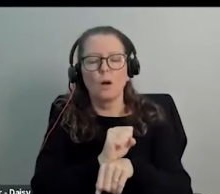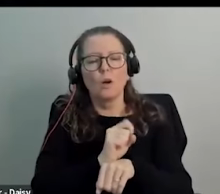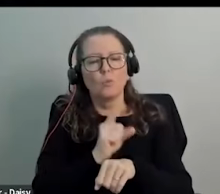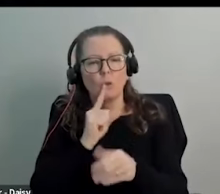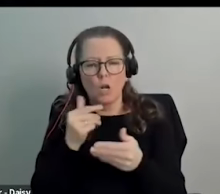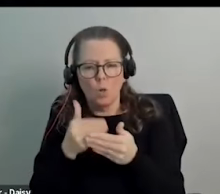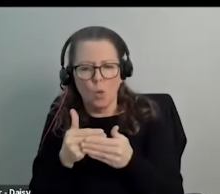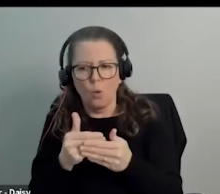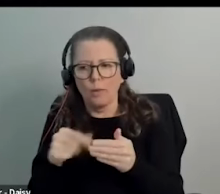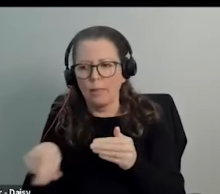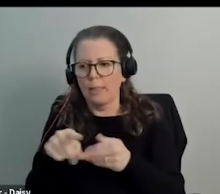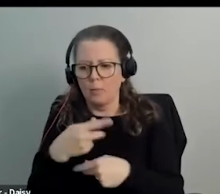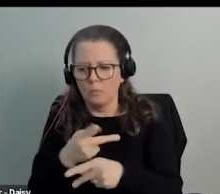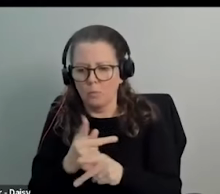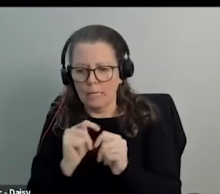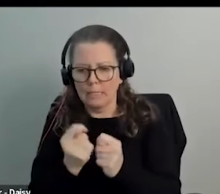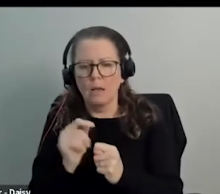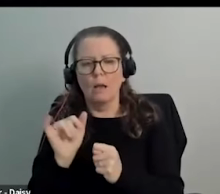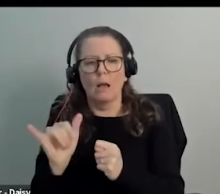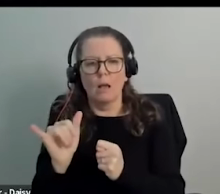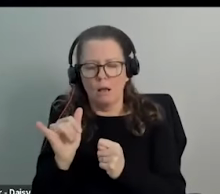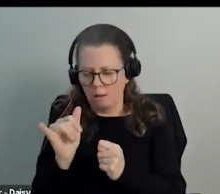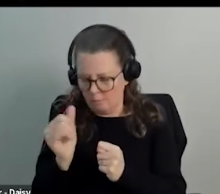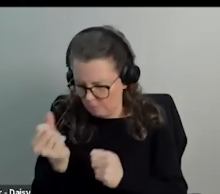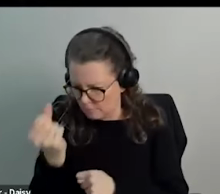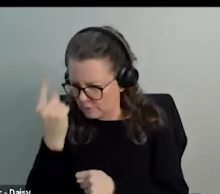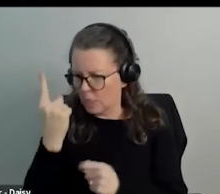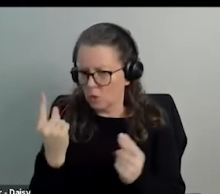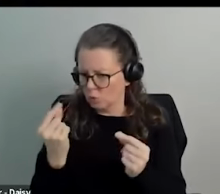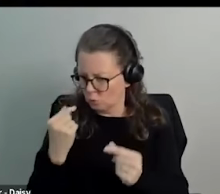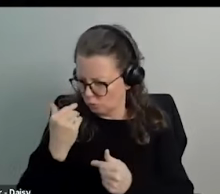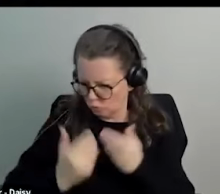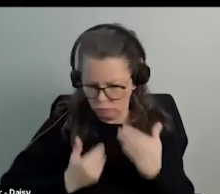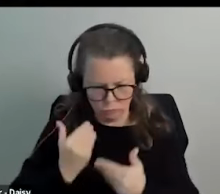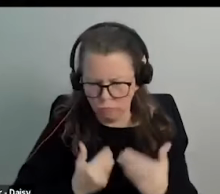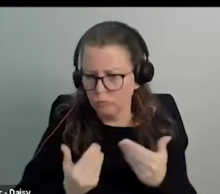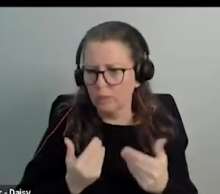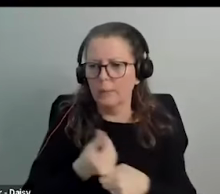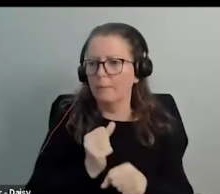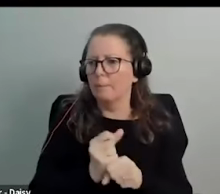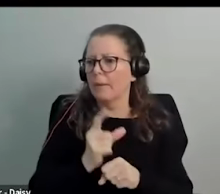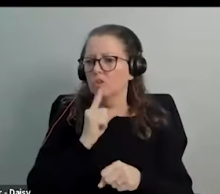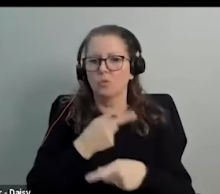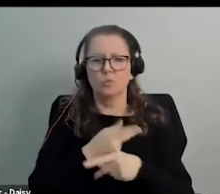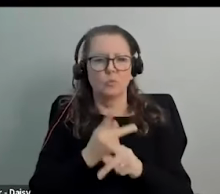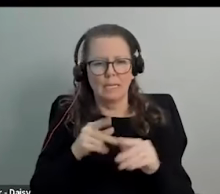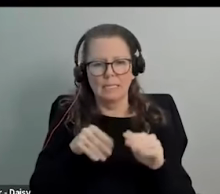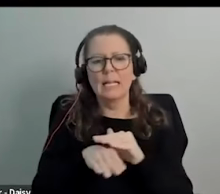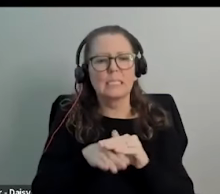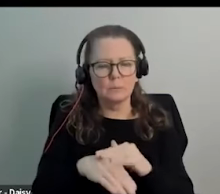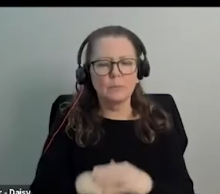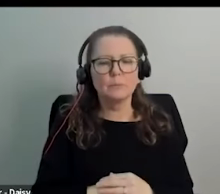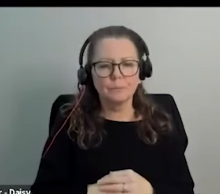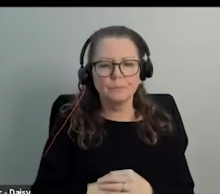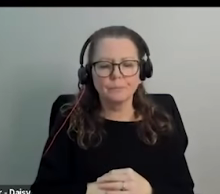to help them understand what they need to do to move forward to make our products accessible. Also, in my role,